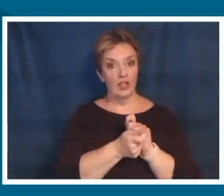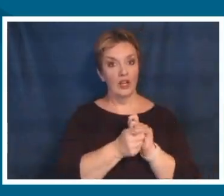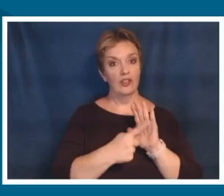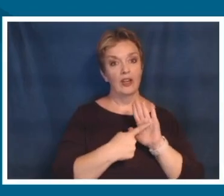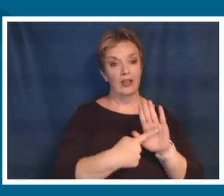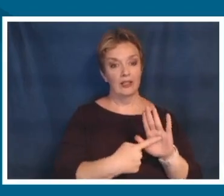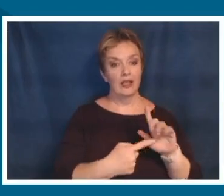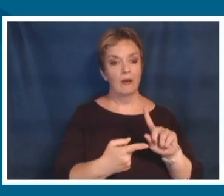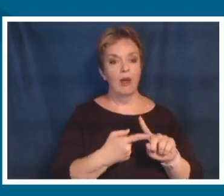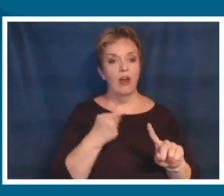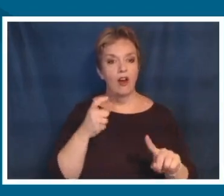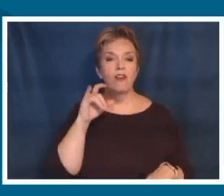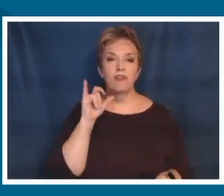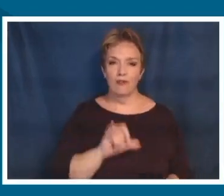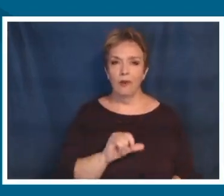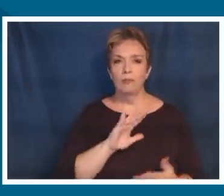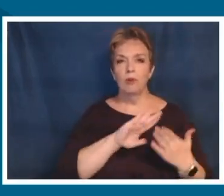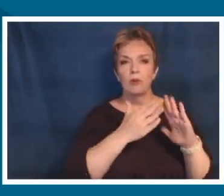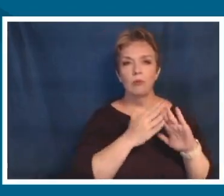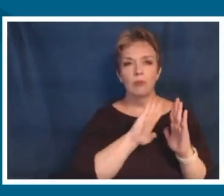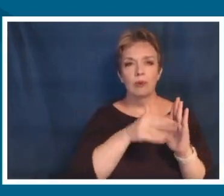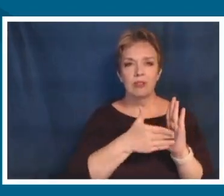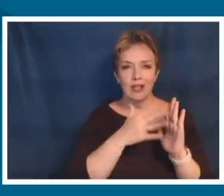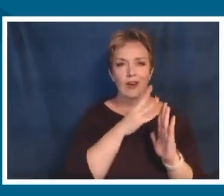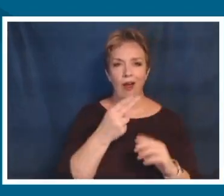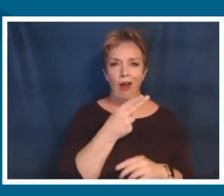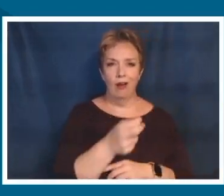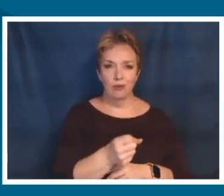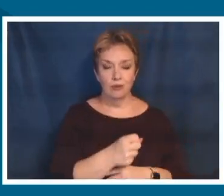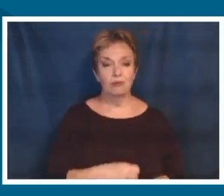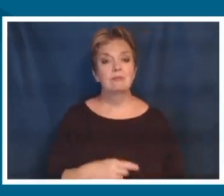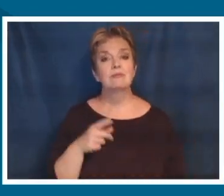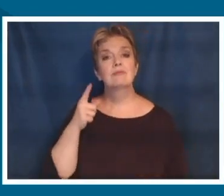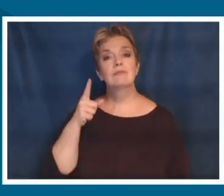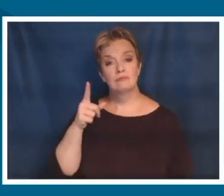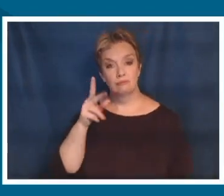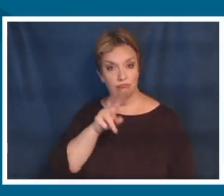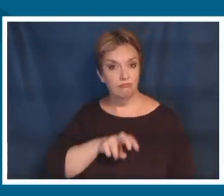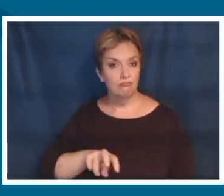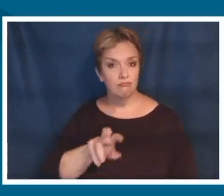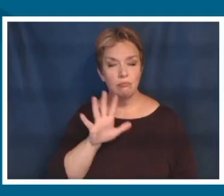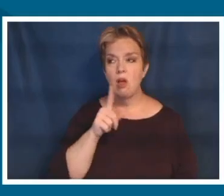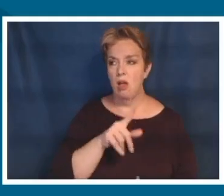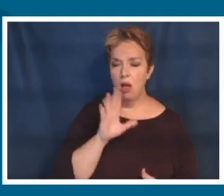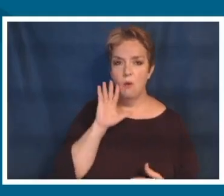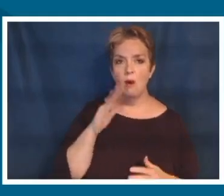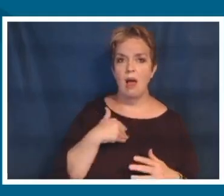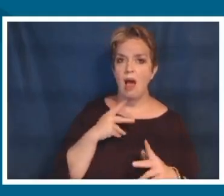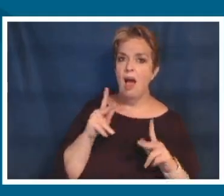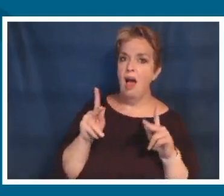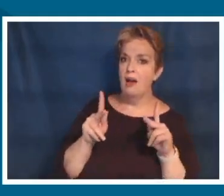throughout the tour you will hear from students as they share their personal accounts of which men of change resonate